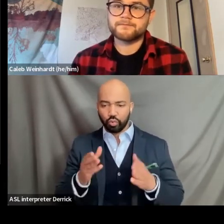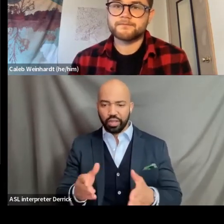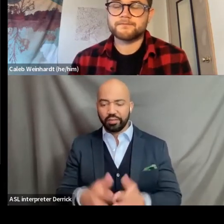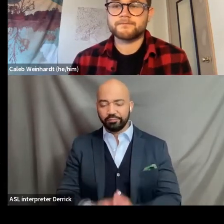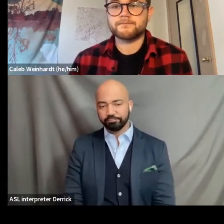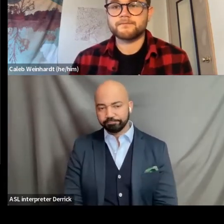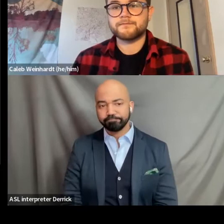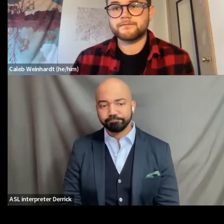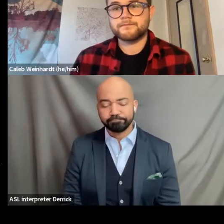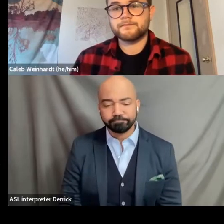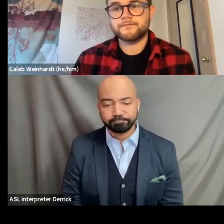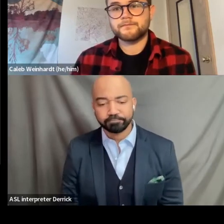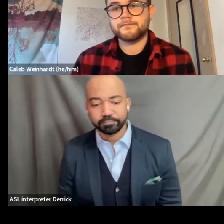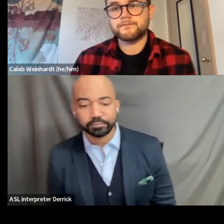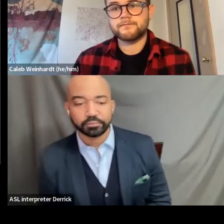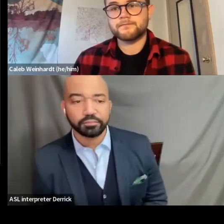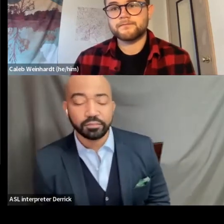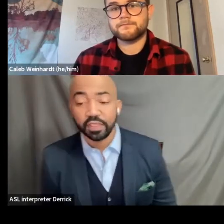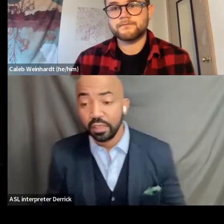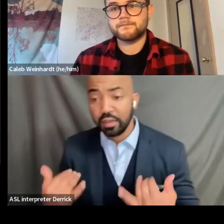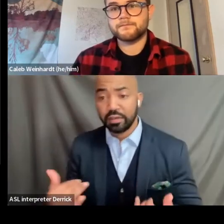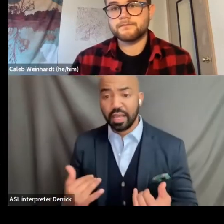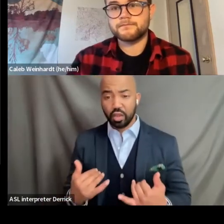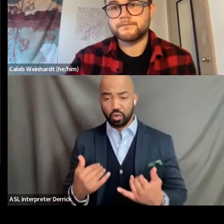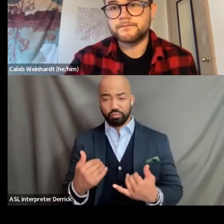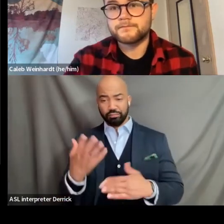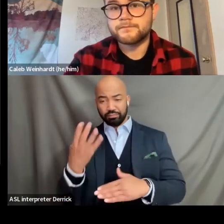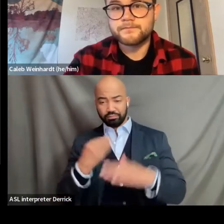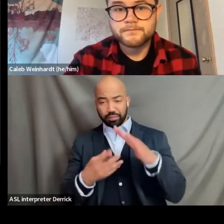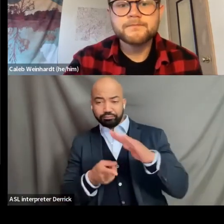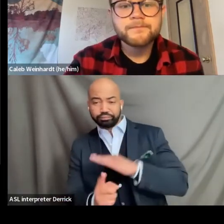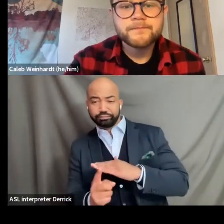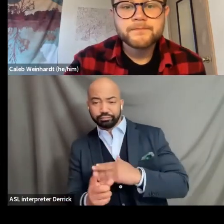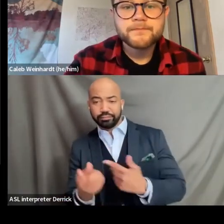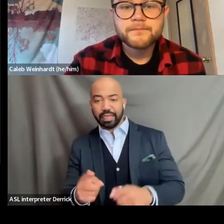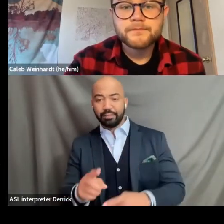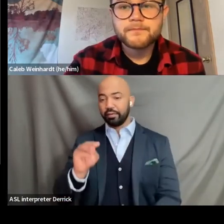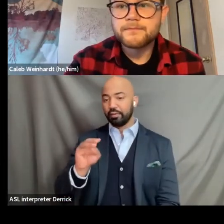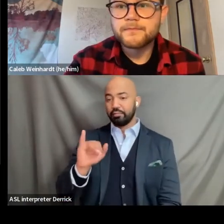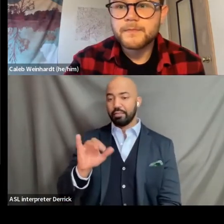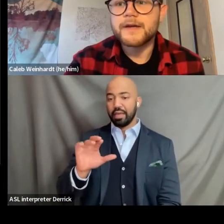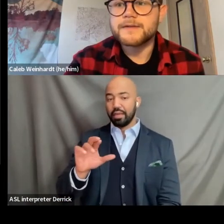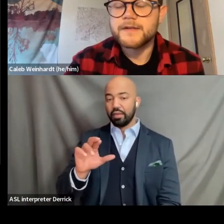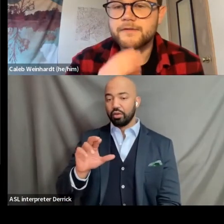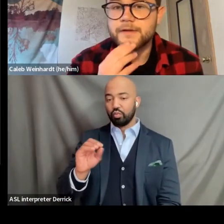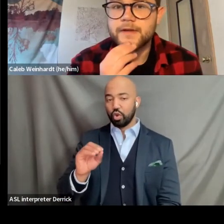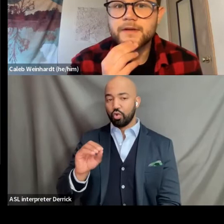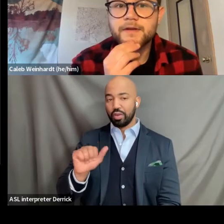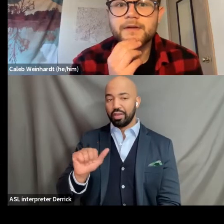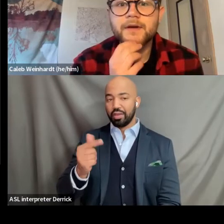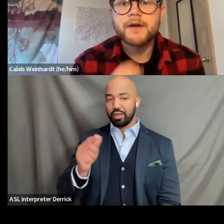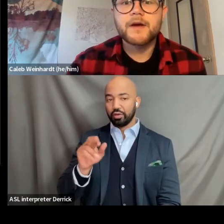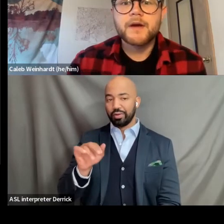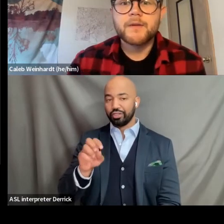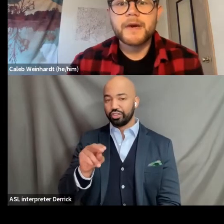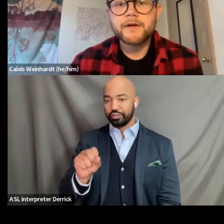So let's look at microaggressions and what they are. Caleb, are you willing to read the next slide about microaggressions? Thanks. - Yes, definitely.